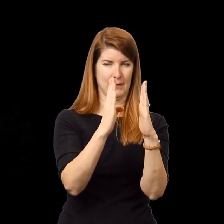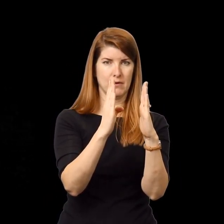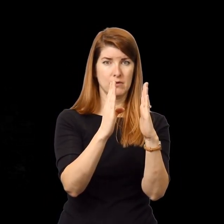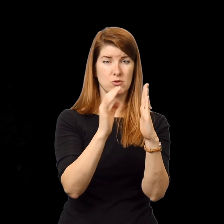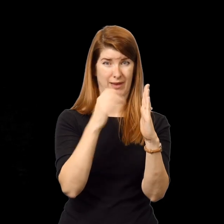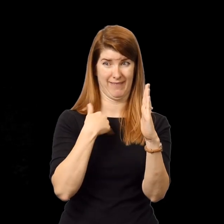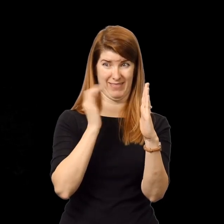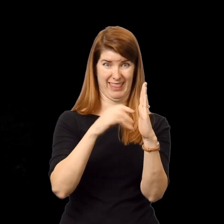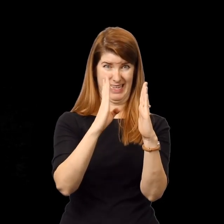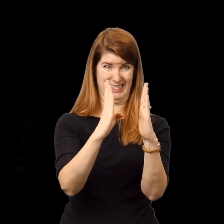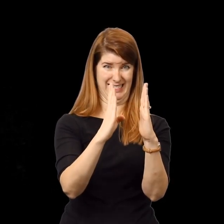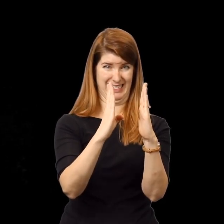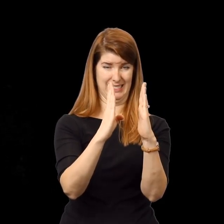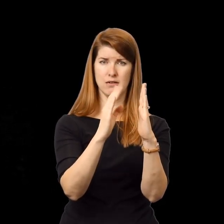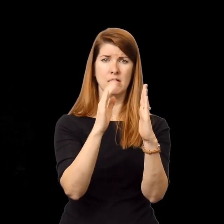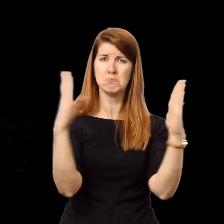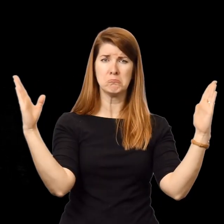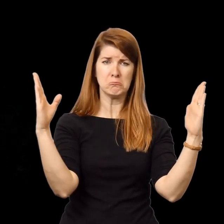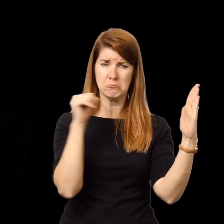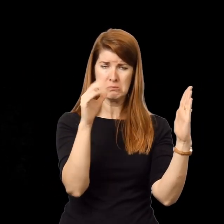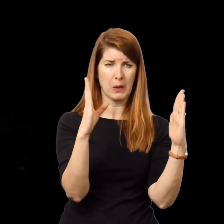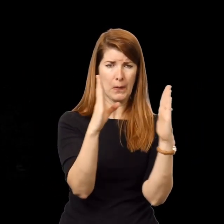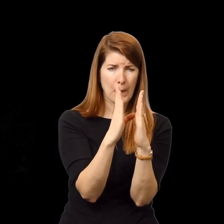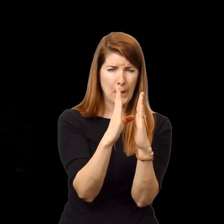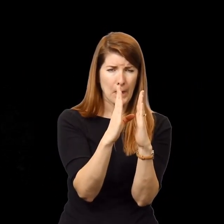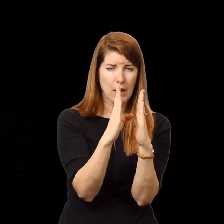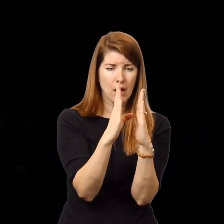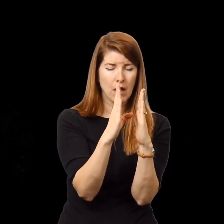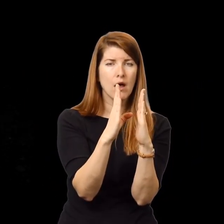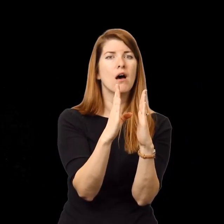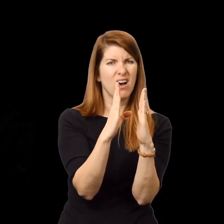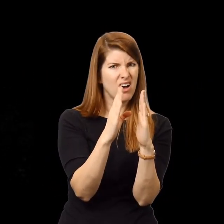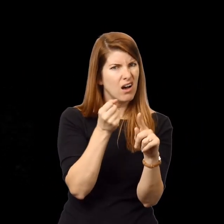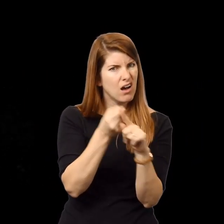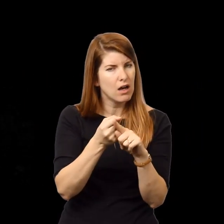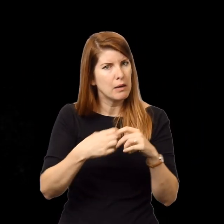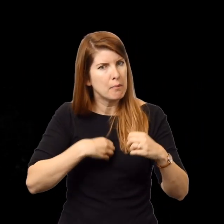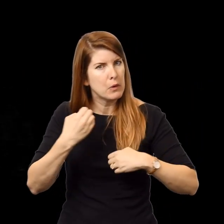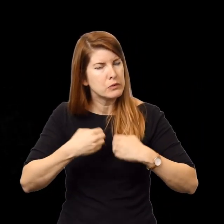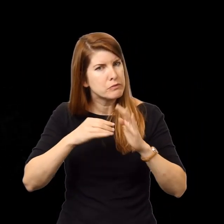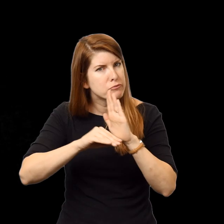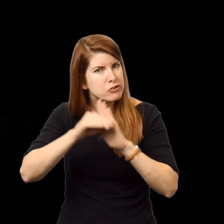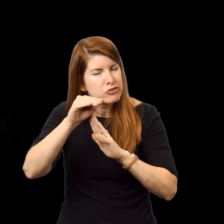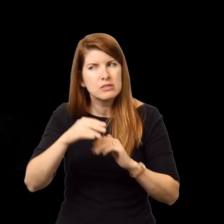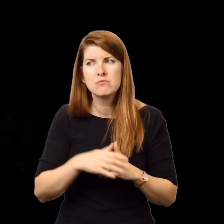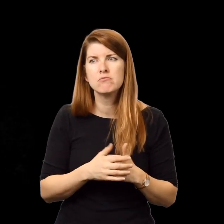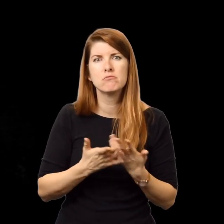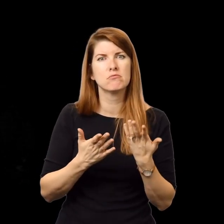So, along with a narrow window of tolerance comes emotional immaturity,